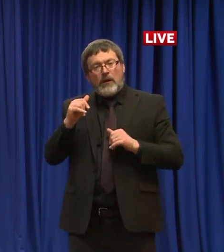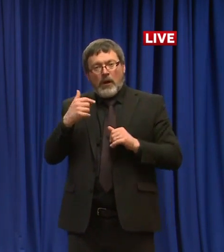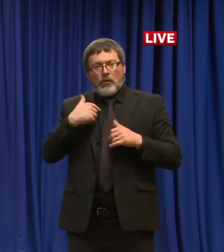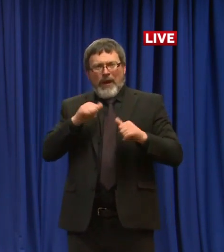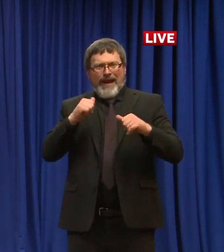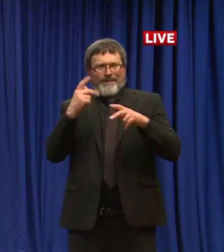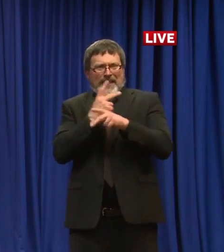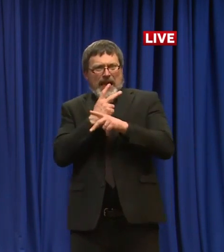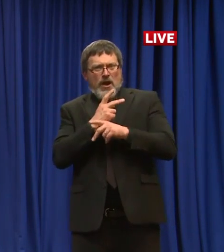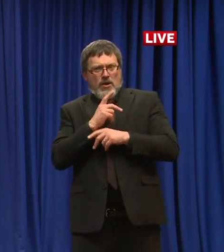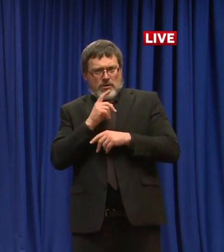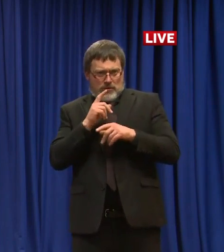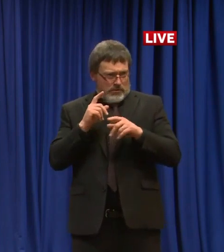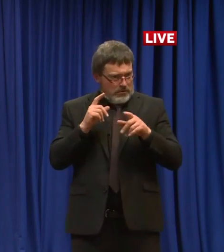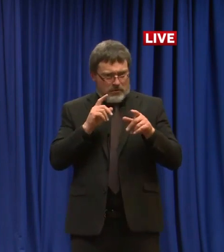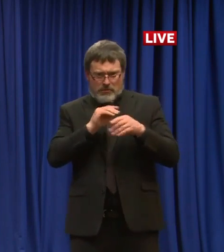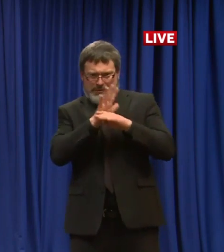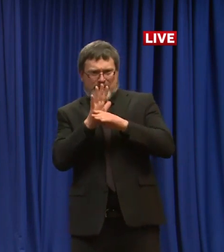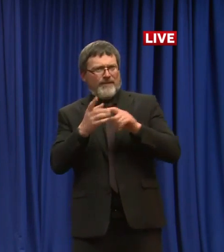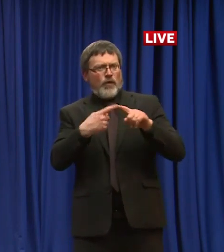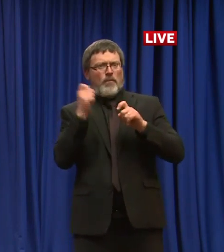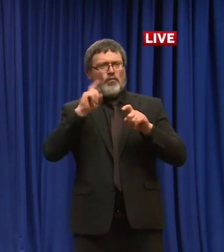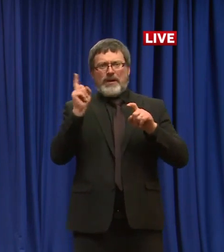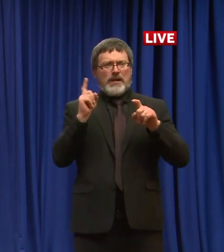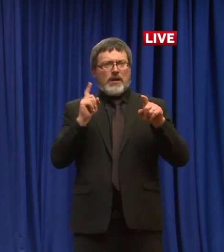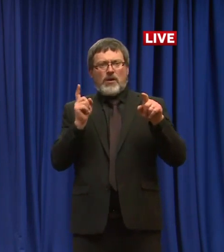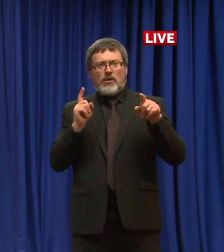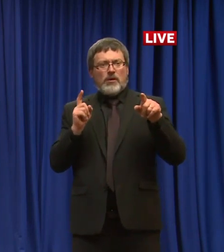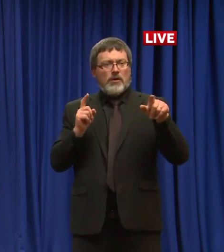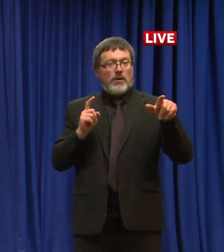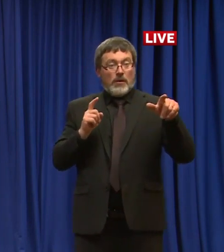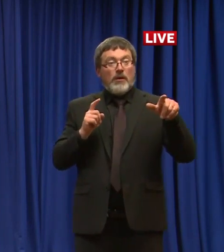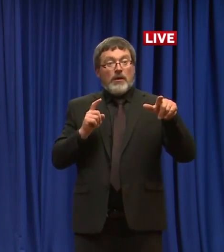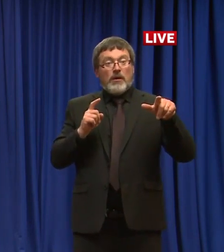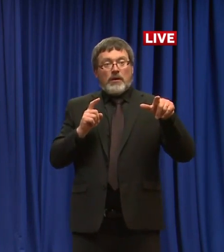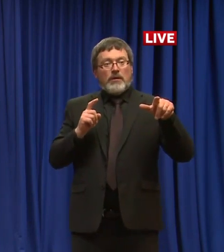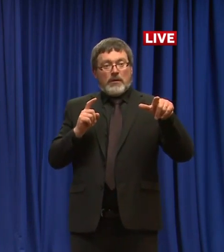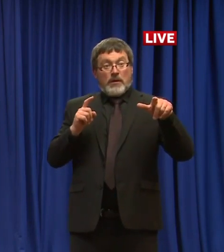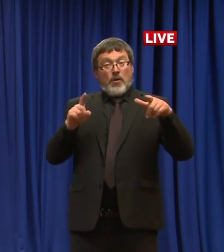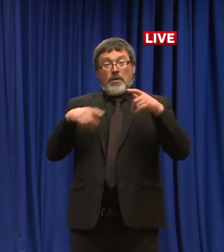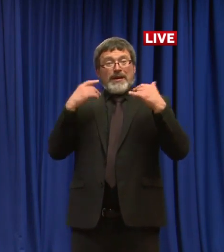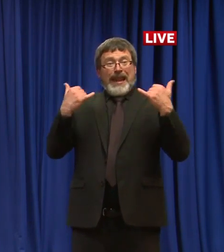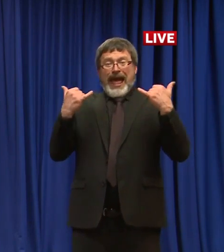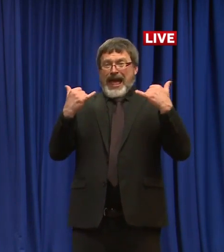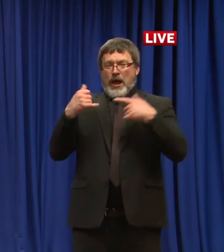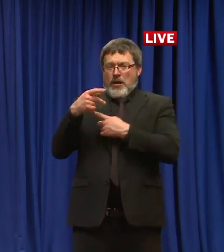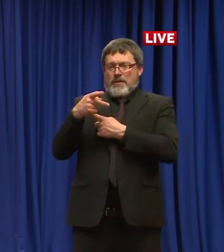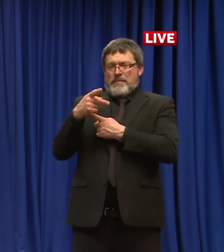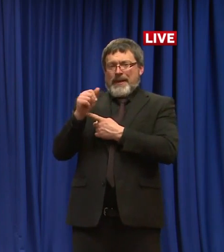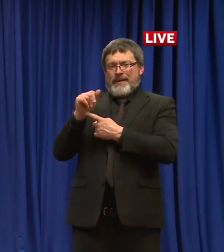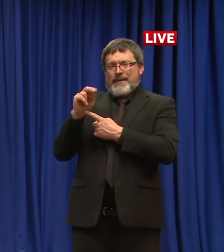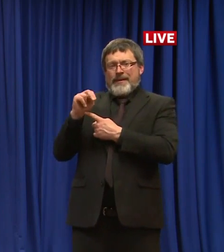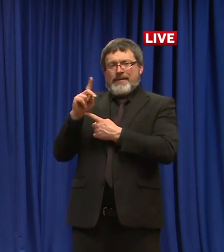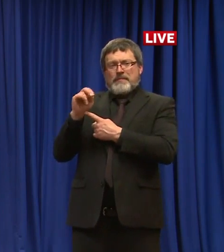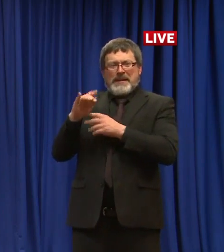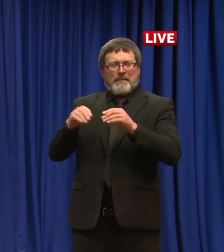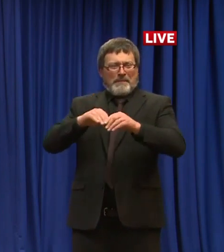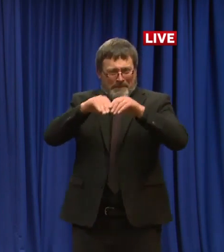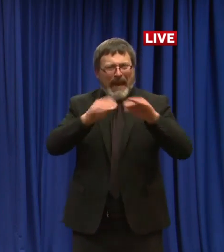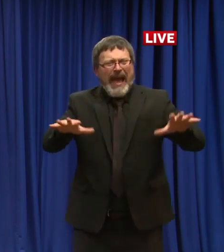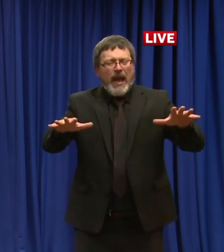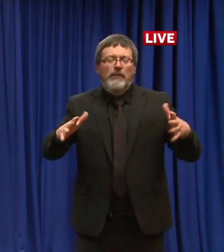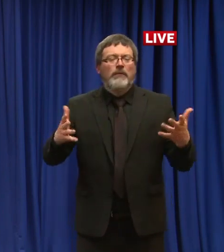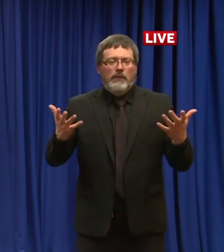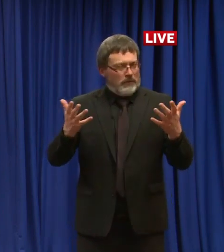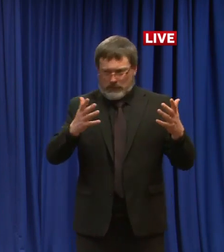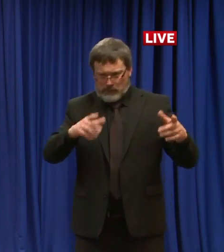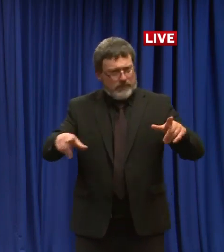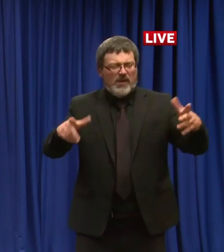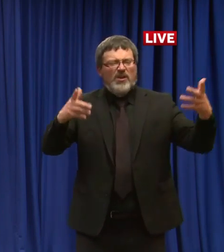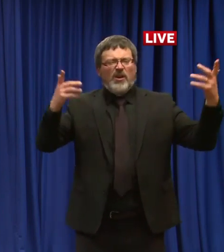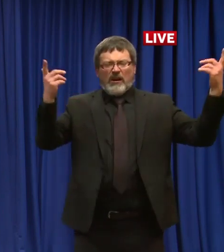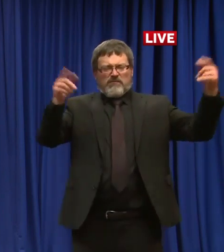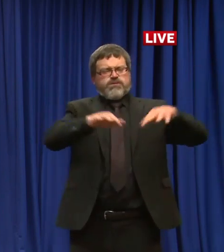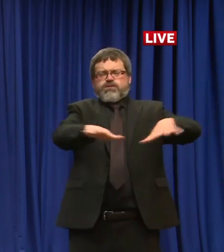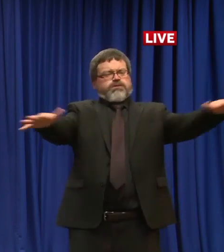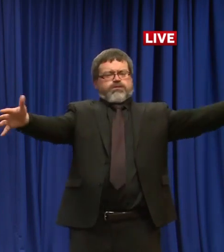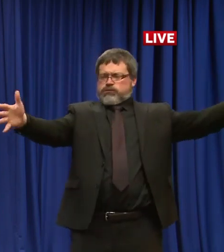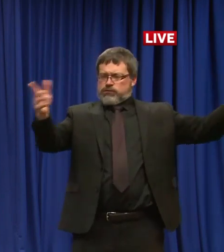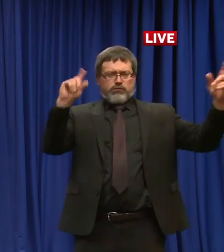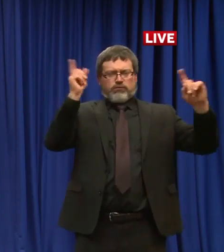EARLY ON WE TRY AND MAKE THOSE CONNECTIONS, BUT WHEN WE HAVE A PANDEMIC LIKE THIS, IT BECOMES IMPOSSIBLE TO BE ABLE TO MAKE CONNECTIONS BETWEEN EACH PERSON AND FIGURE OUT WHERE EXACTLY